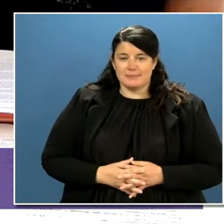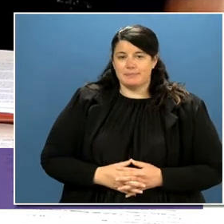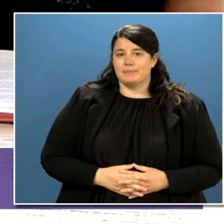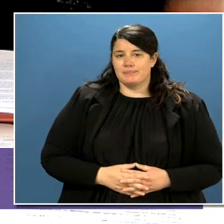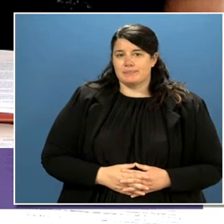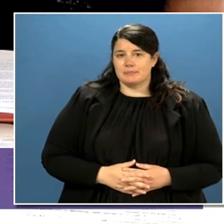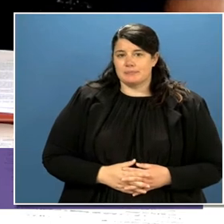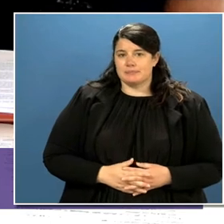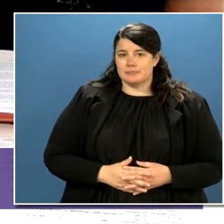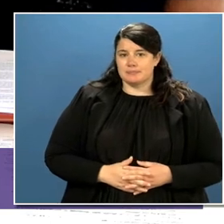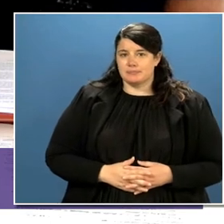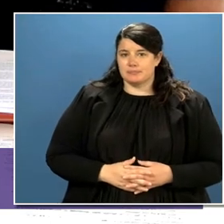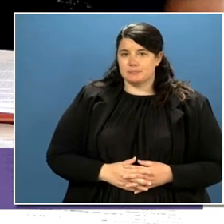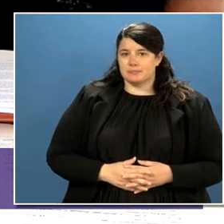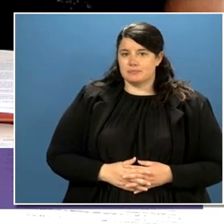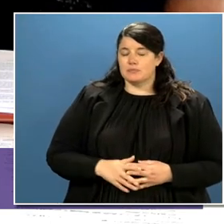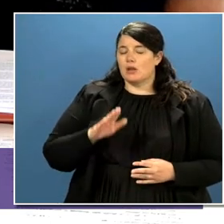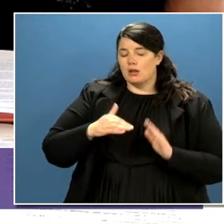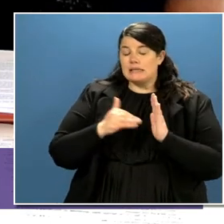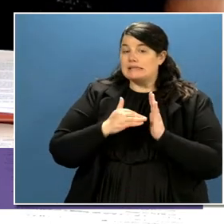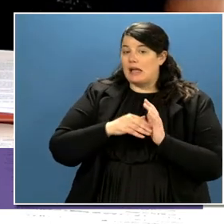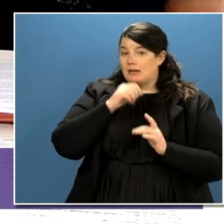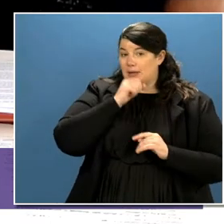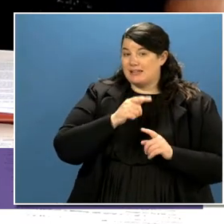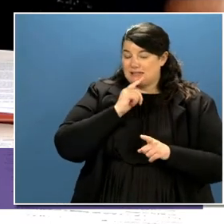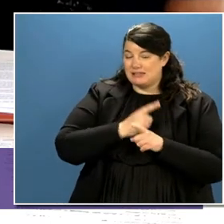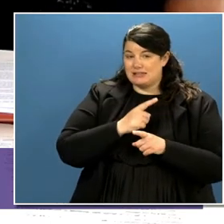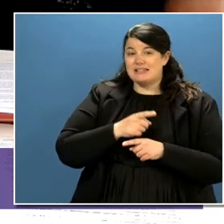So I think before we move on to the employer, I think there are a couple